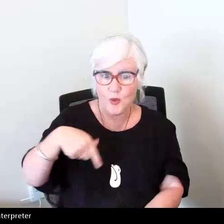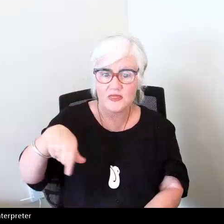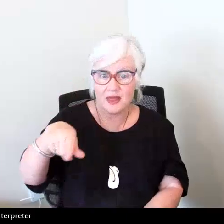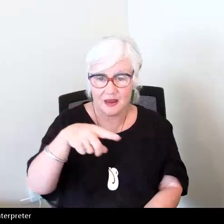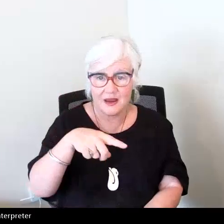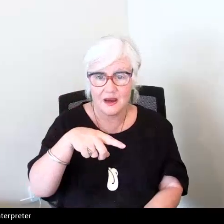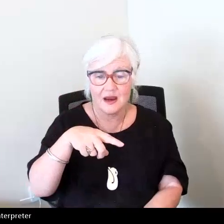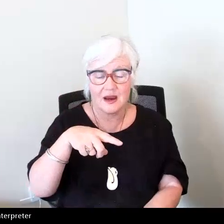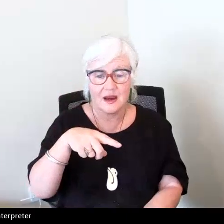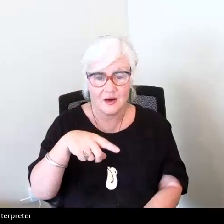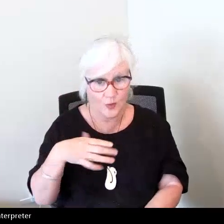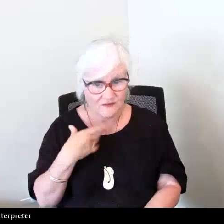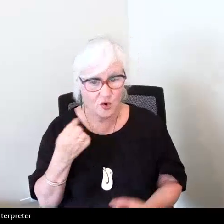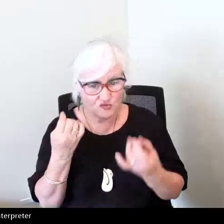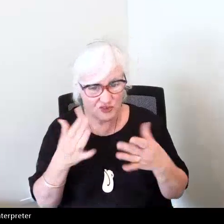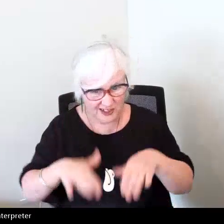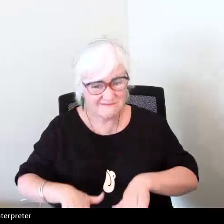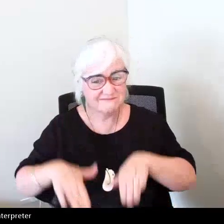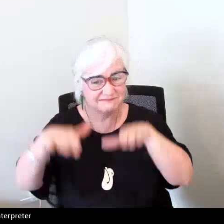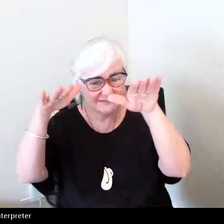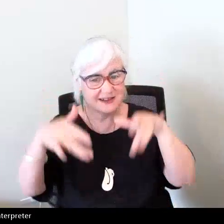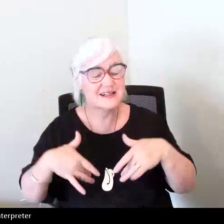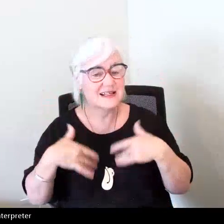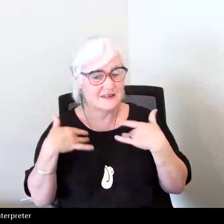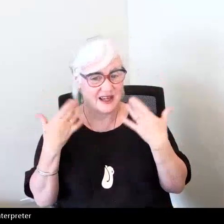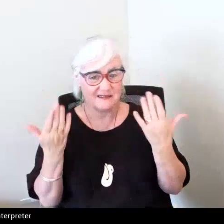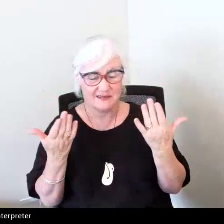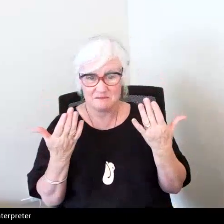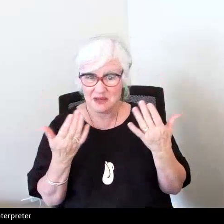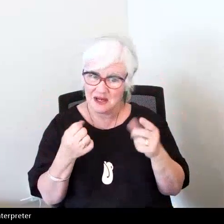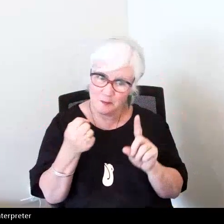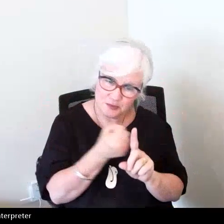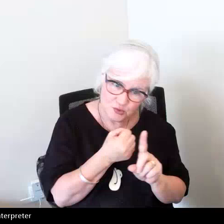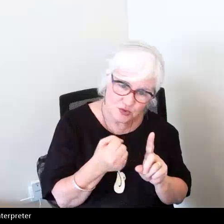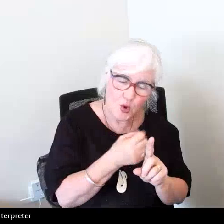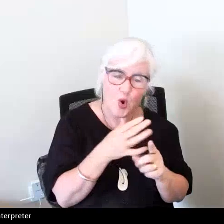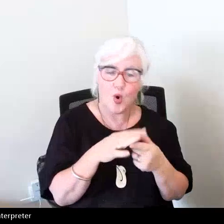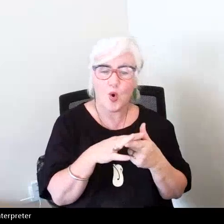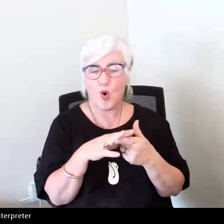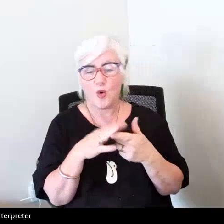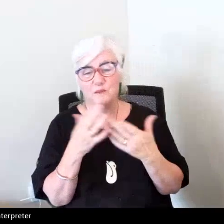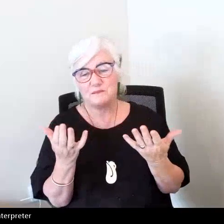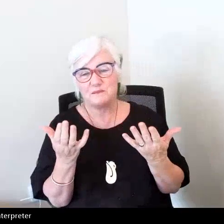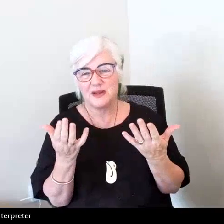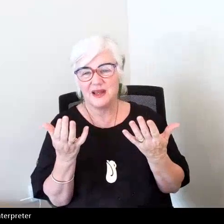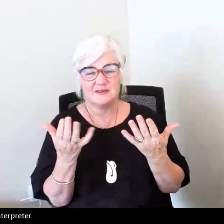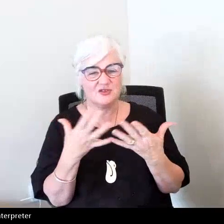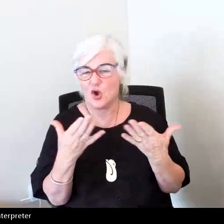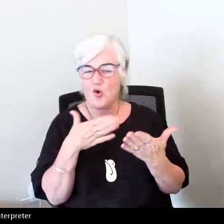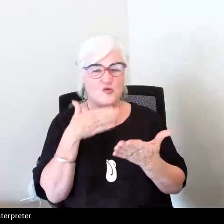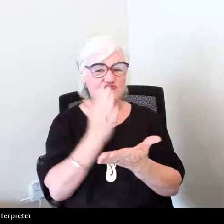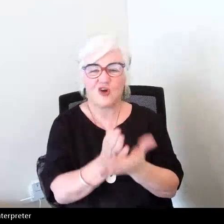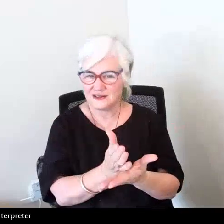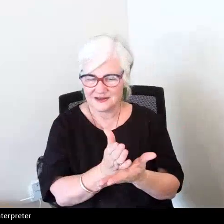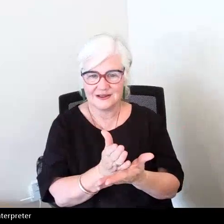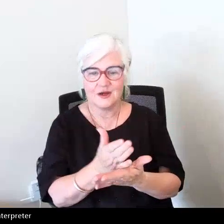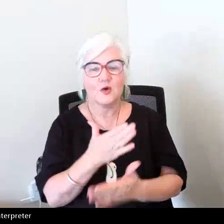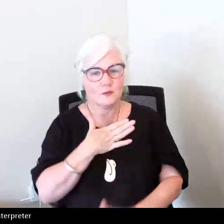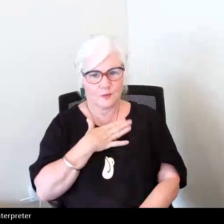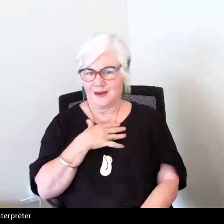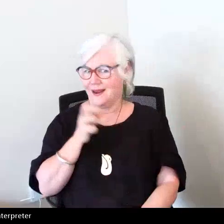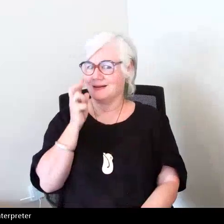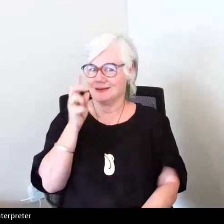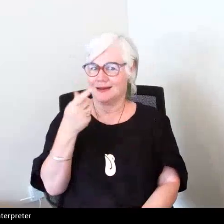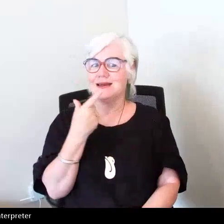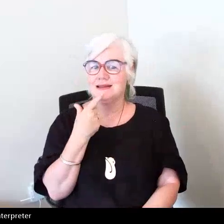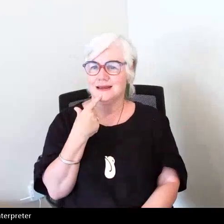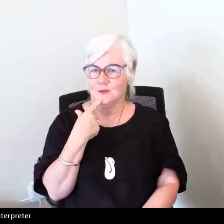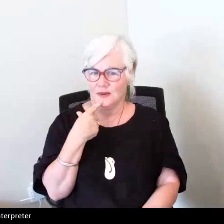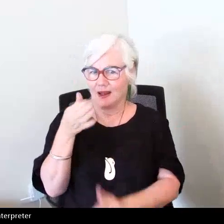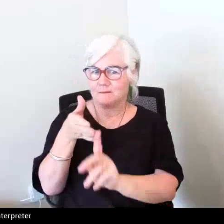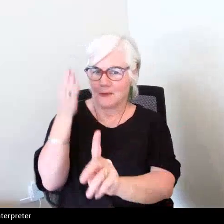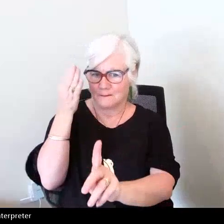lived experience of being abused, or being knocked around, with no rights, we can pick up more easily